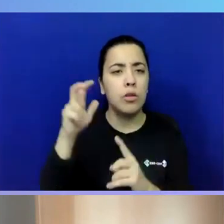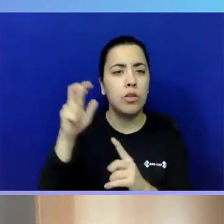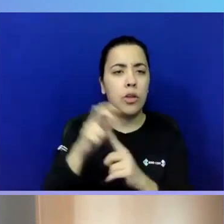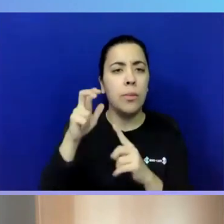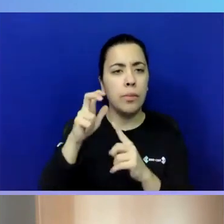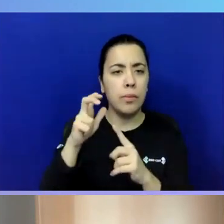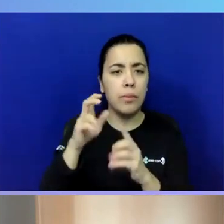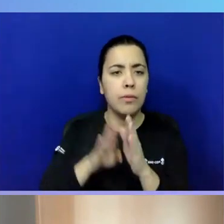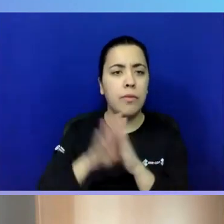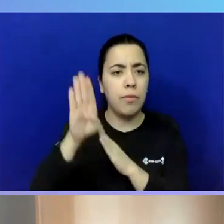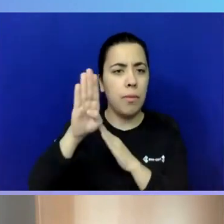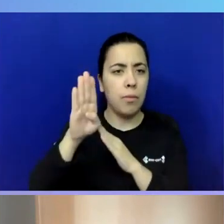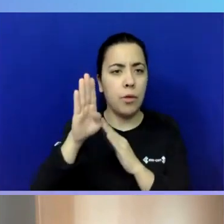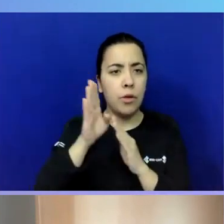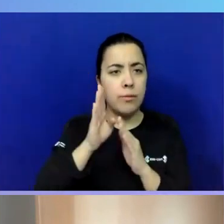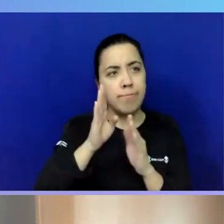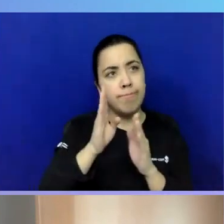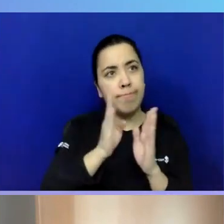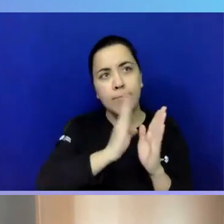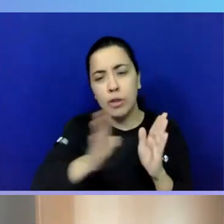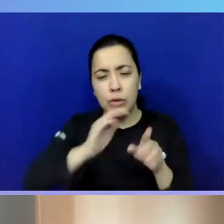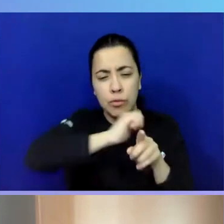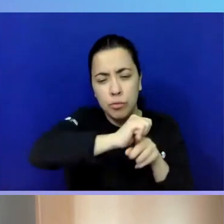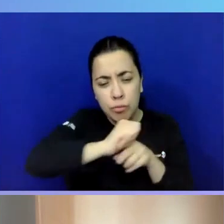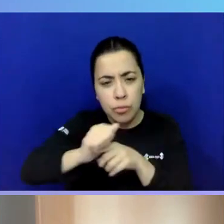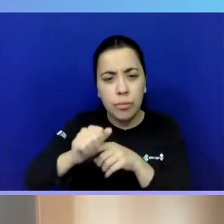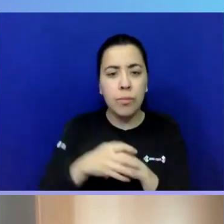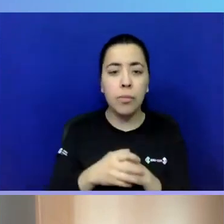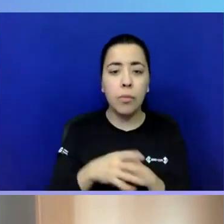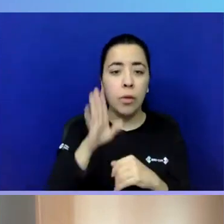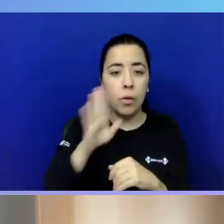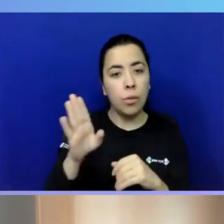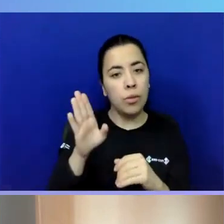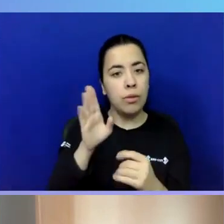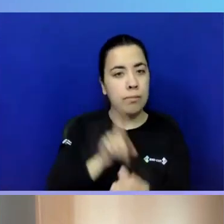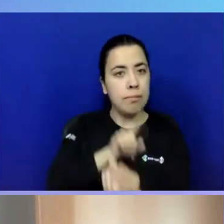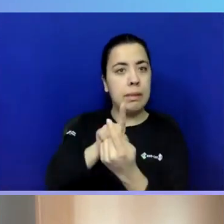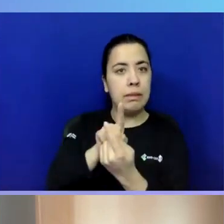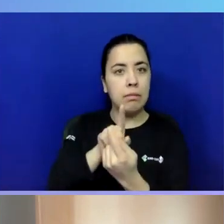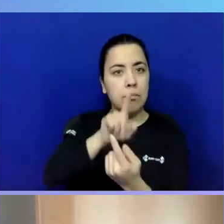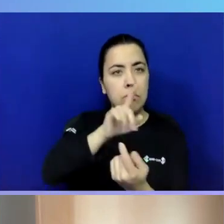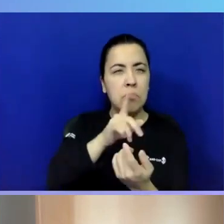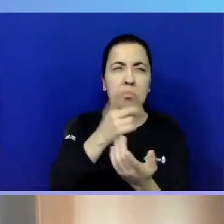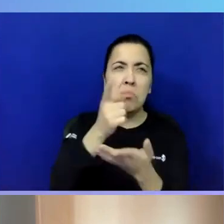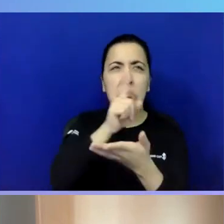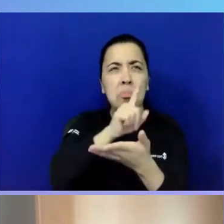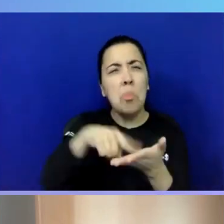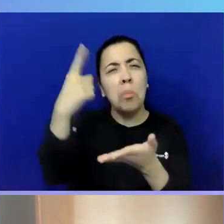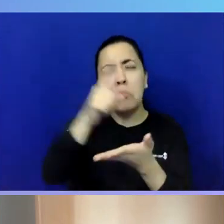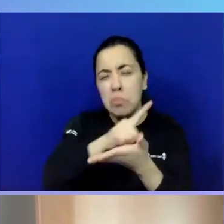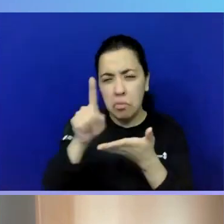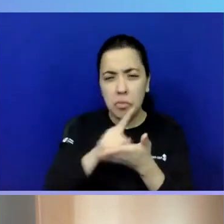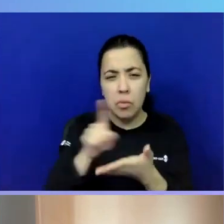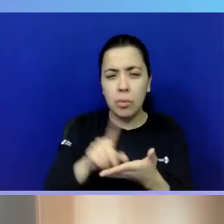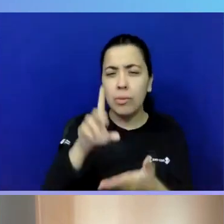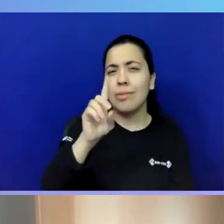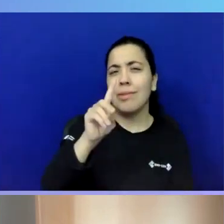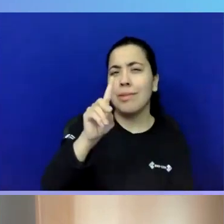with these dev champions once a week to cover accessibility trainings from, of course, a development standpoint. And so